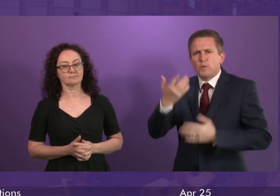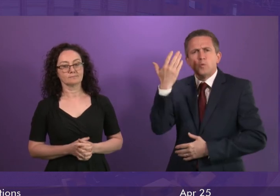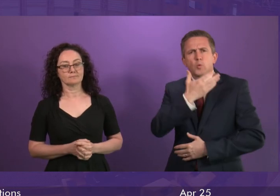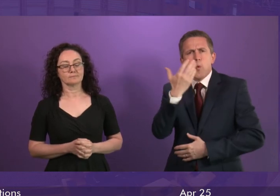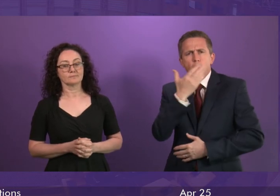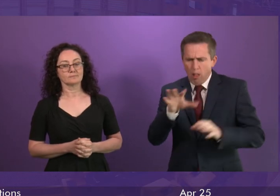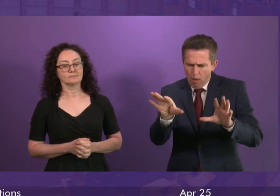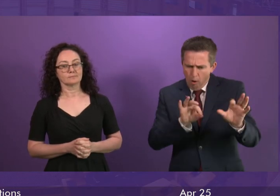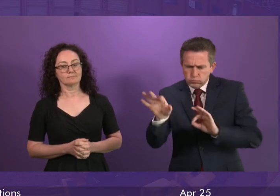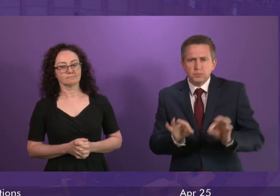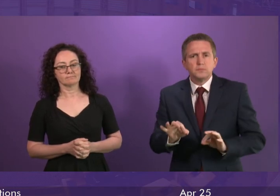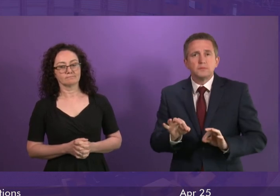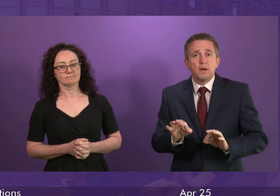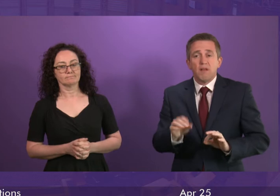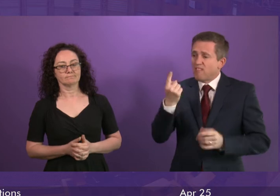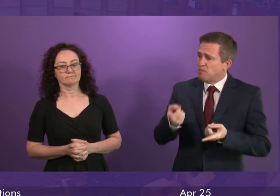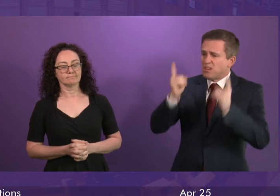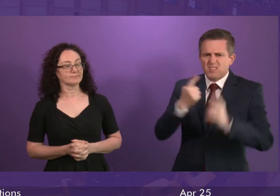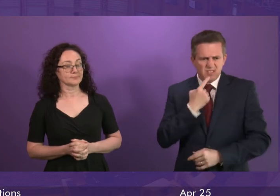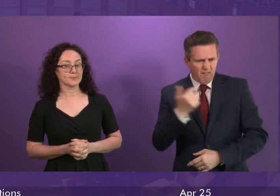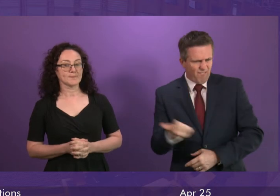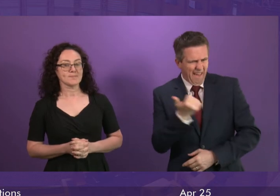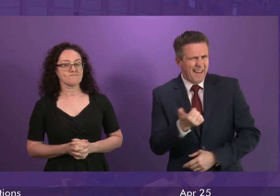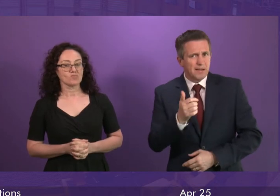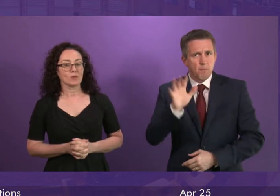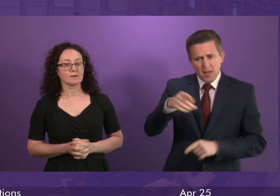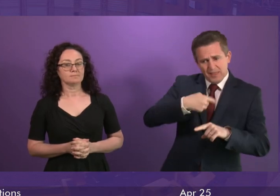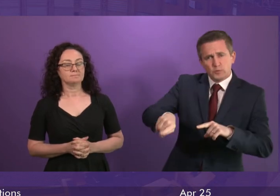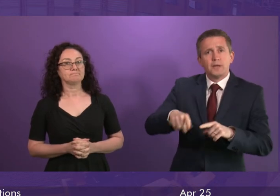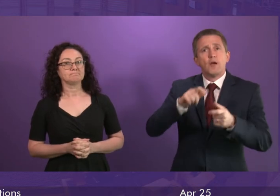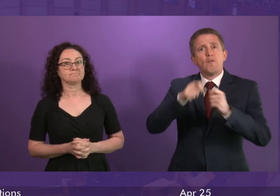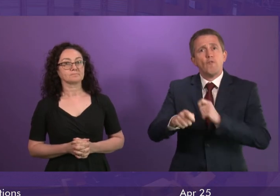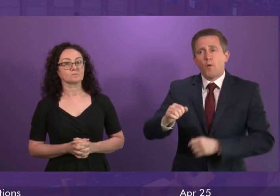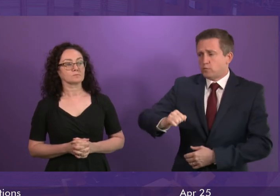schools. Her response was one of denial but, this week, Reform Scotland published a report